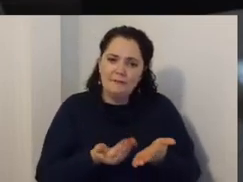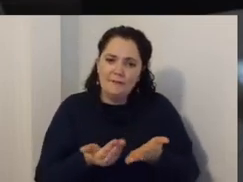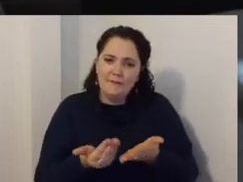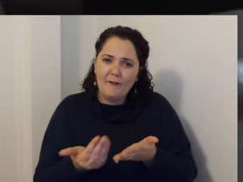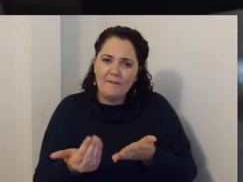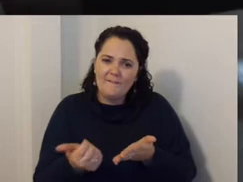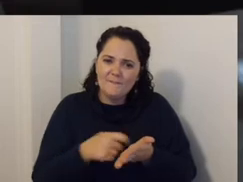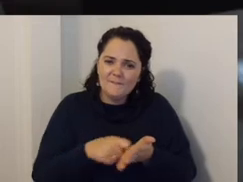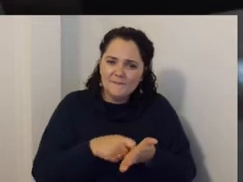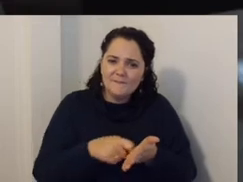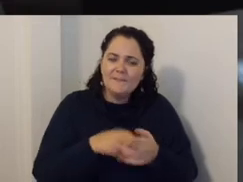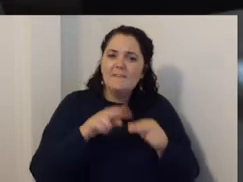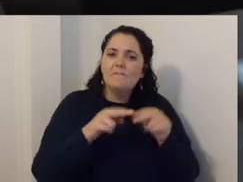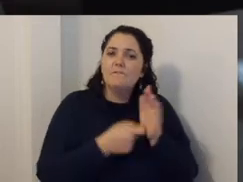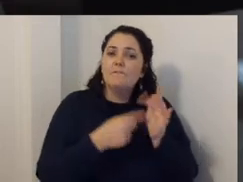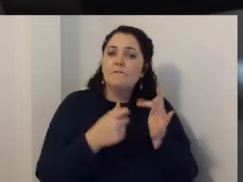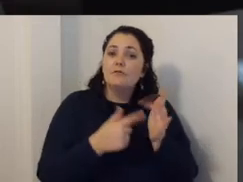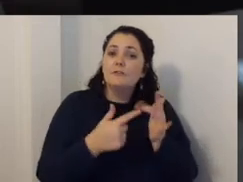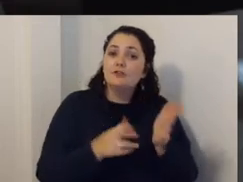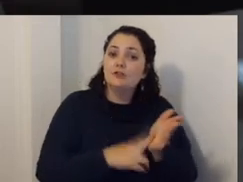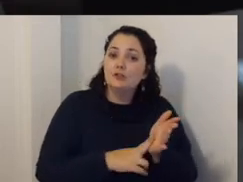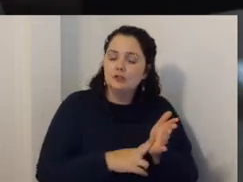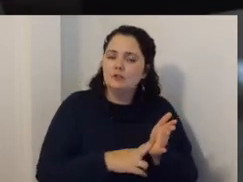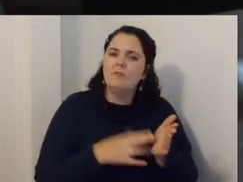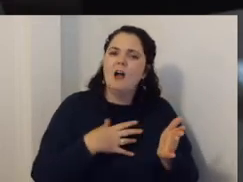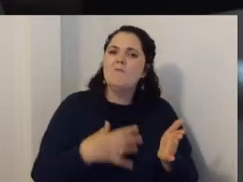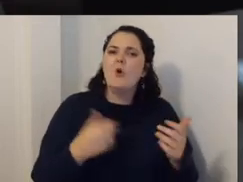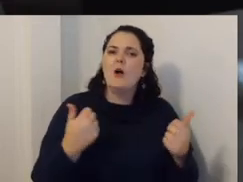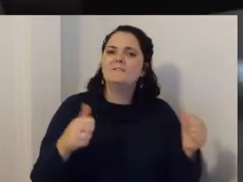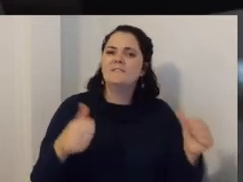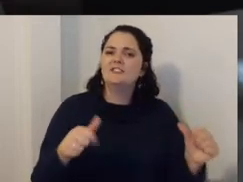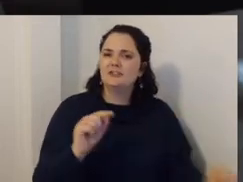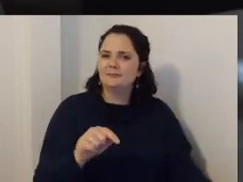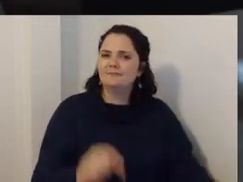the surface you'll find much much more effective for this method than a kneaded eraser alright